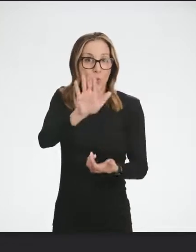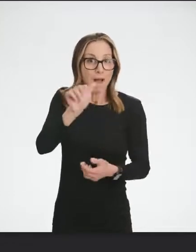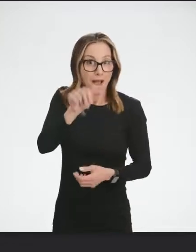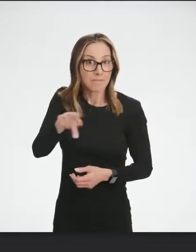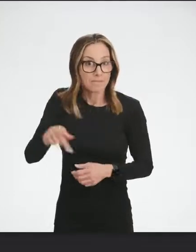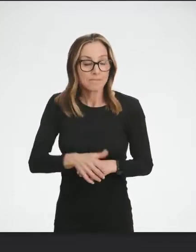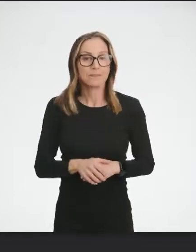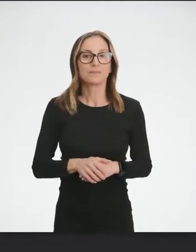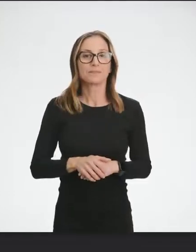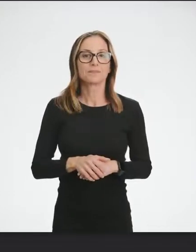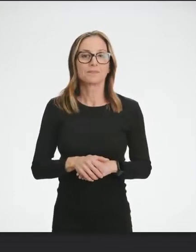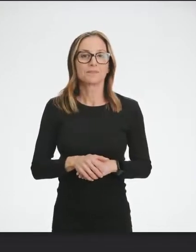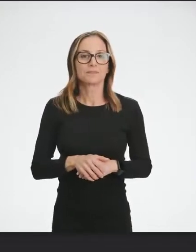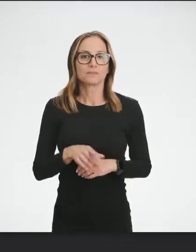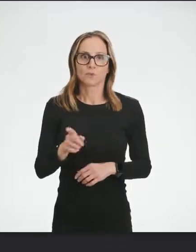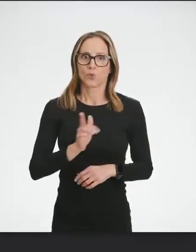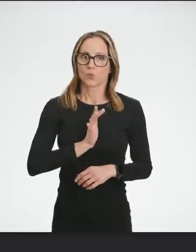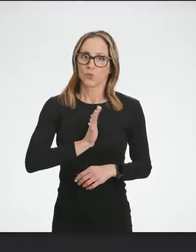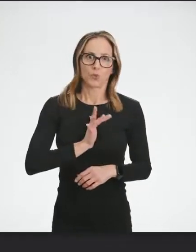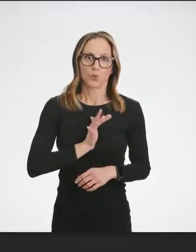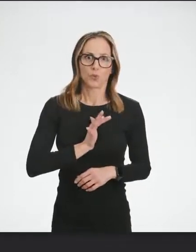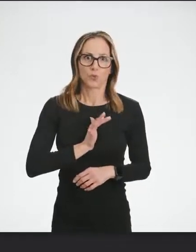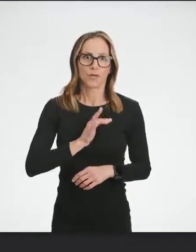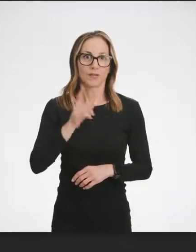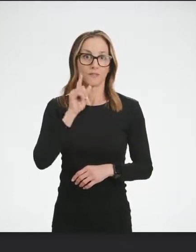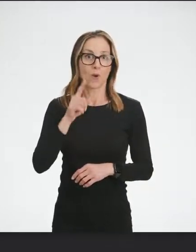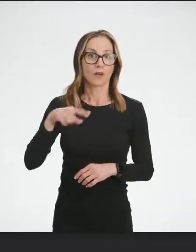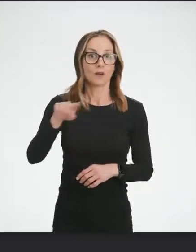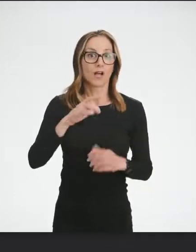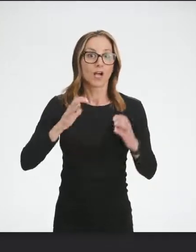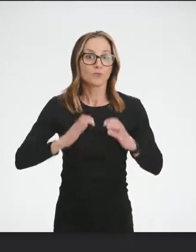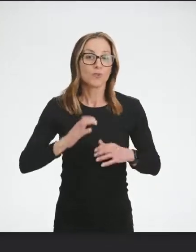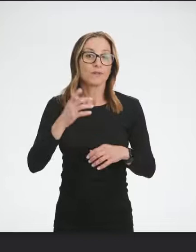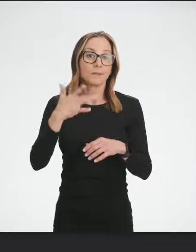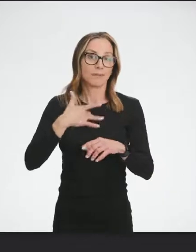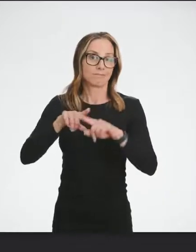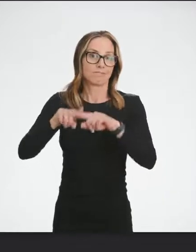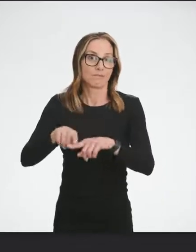This is especially useful for consumer apps that rely on QR codes or enterprise apps built